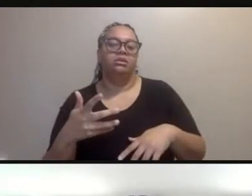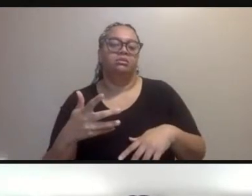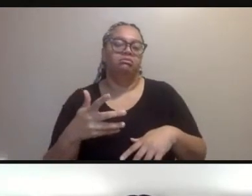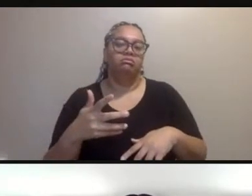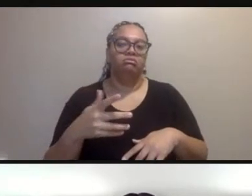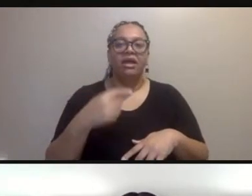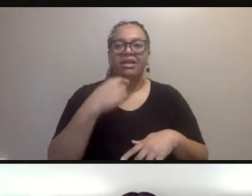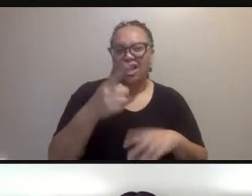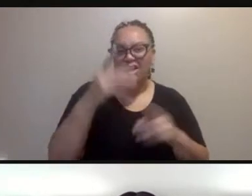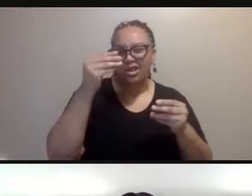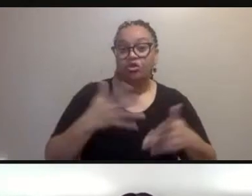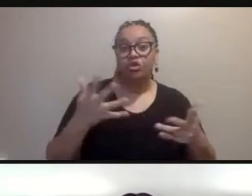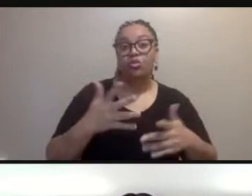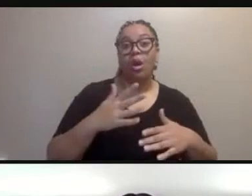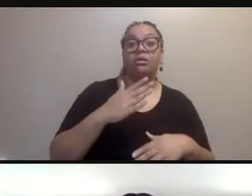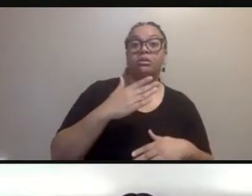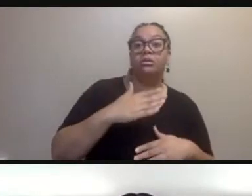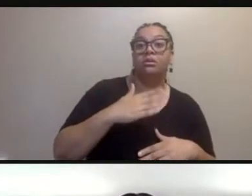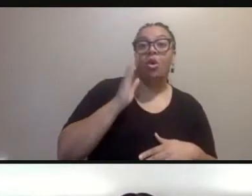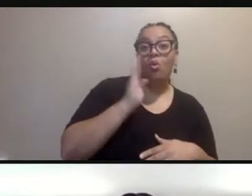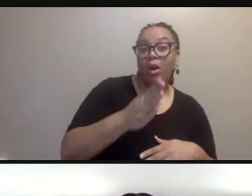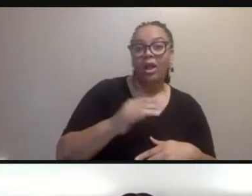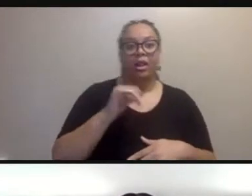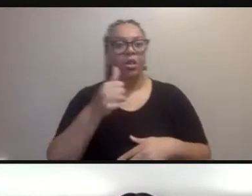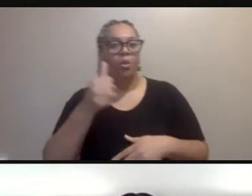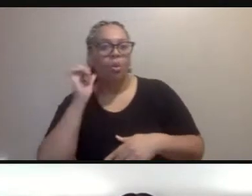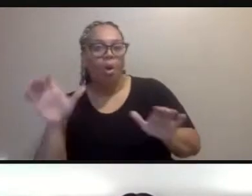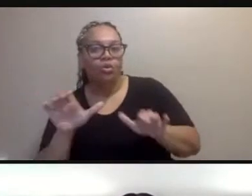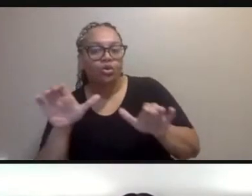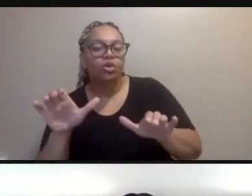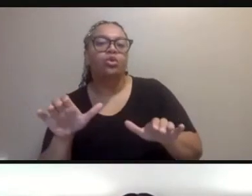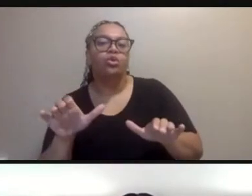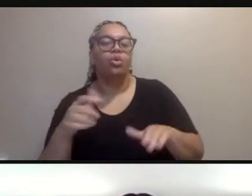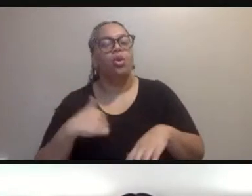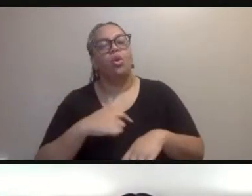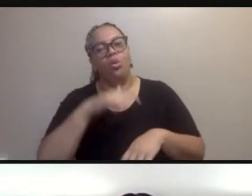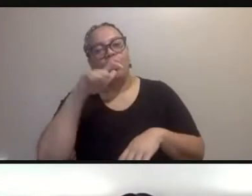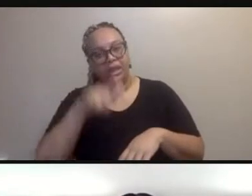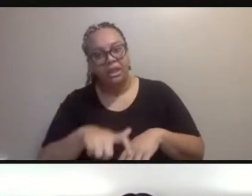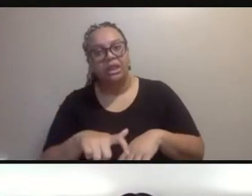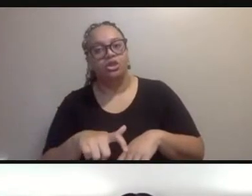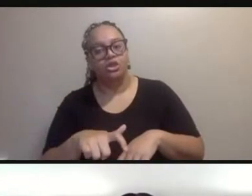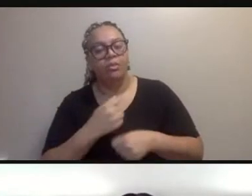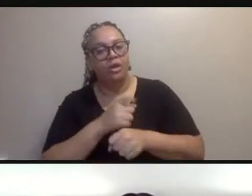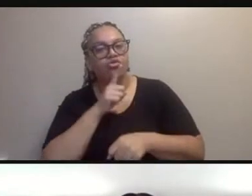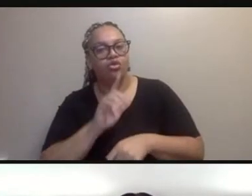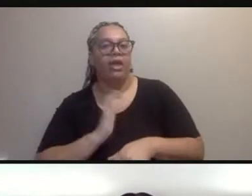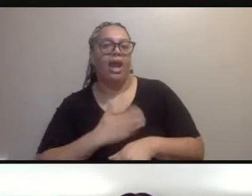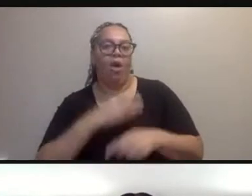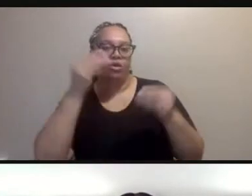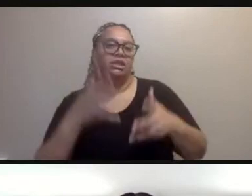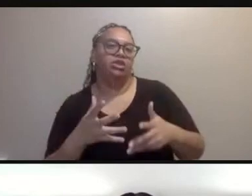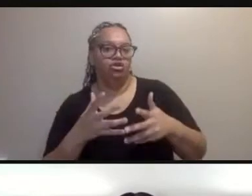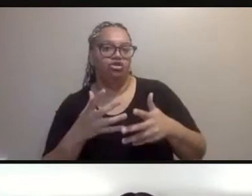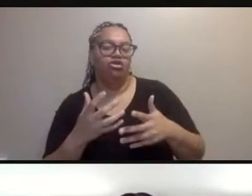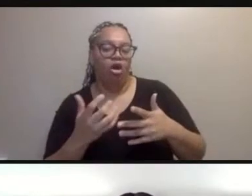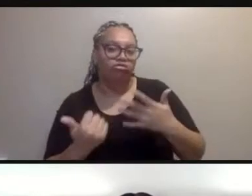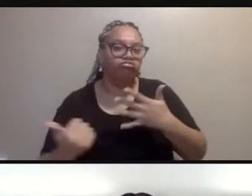THE DRIVER'S SEAT AND TELLING TEACHERS IN SOME CASES WHAT